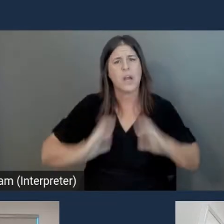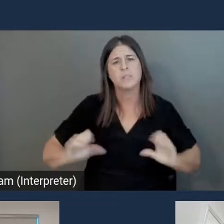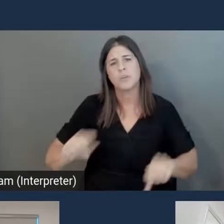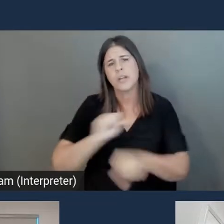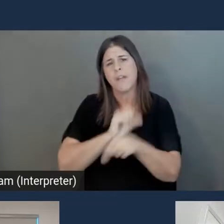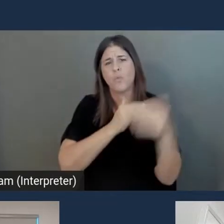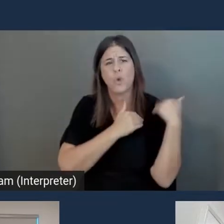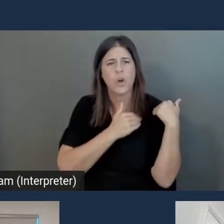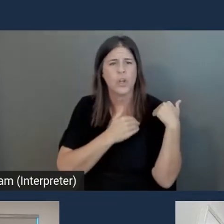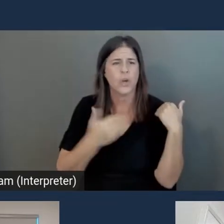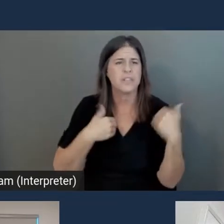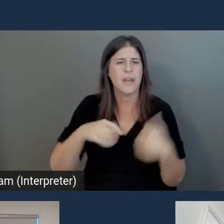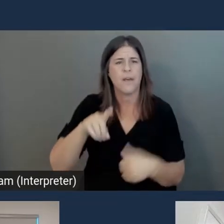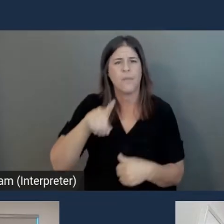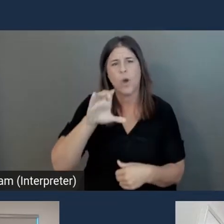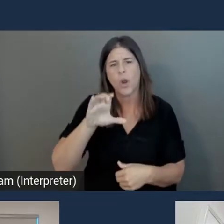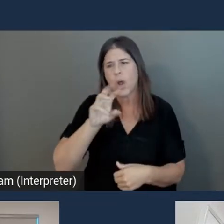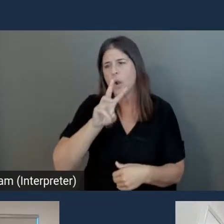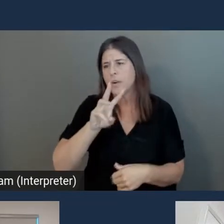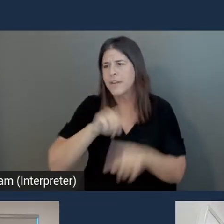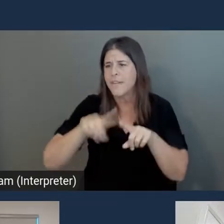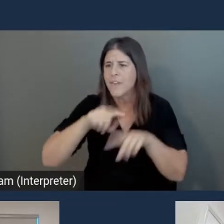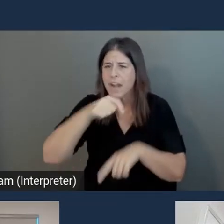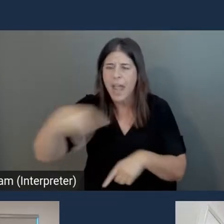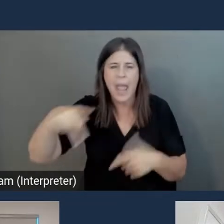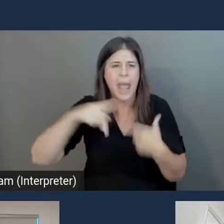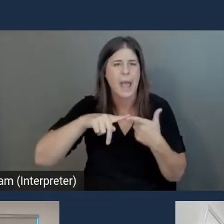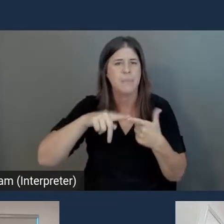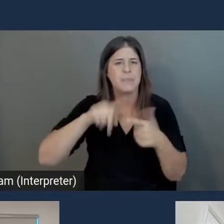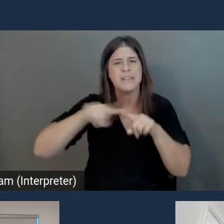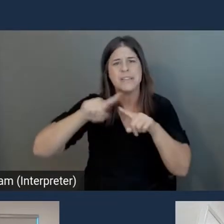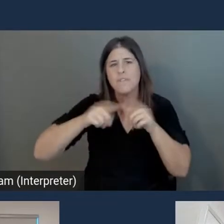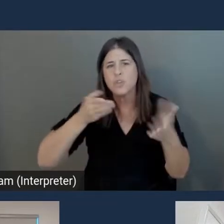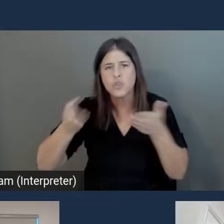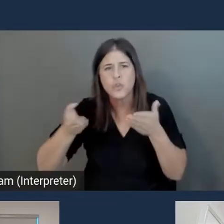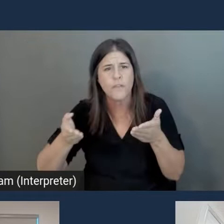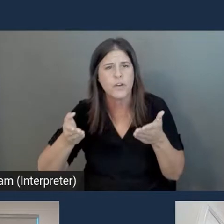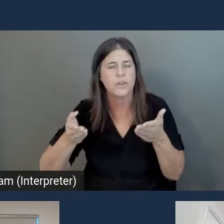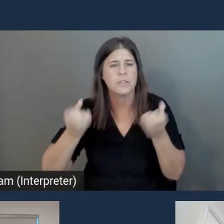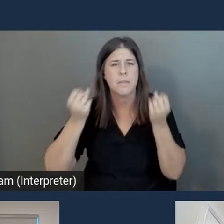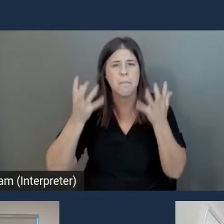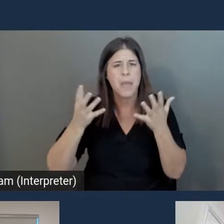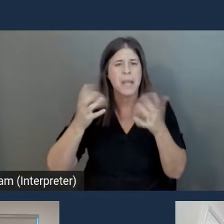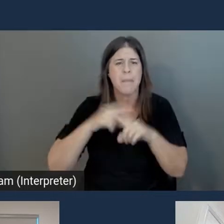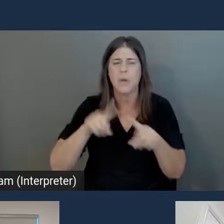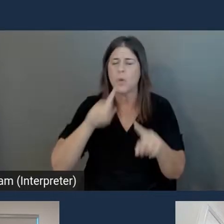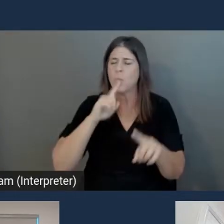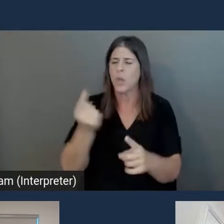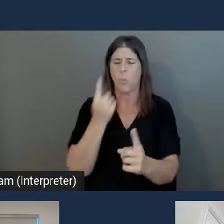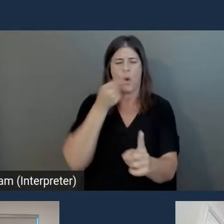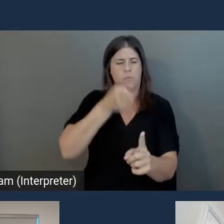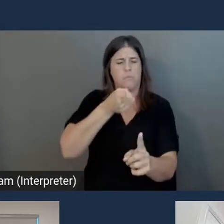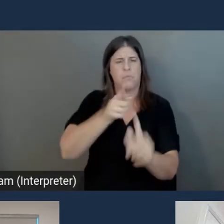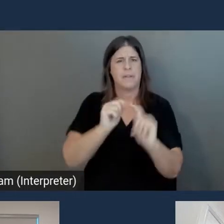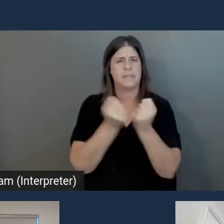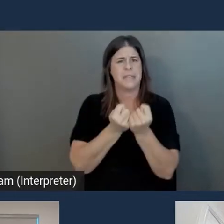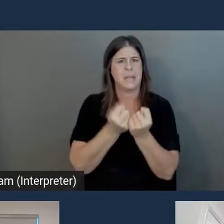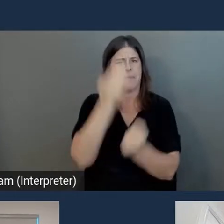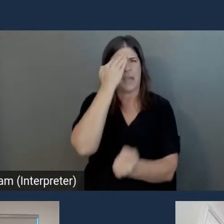of hundreds of applications, hundreds of servers and it is really no one person or one team that will know the whole story.